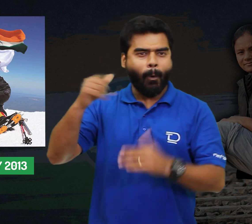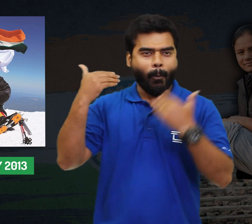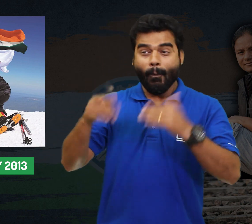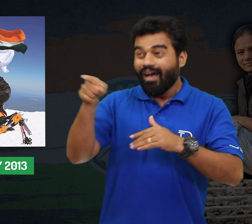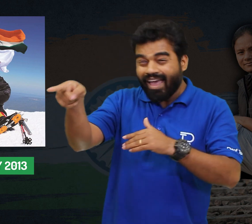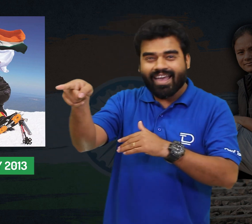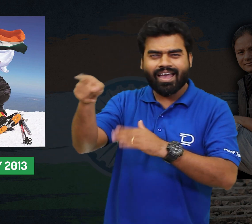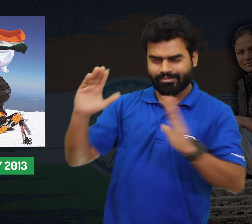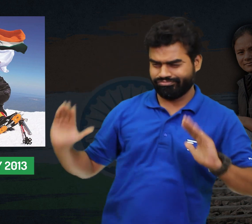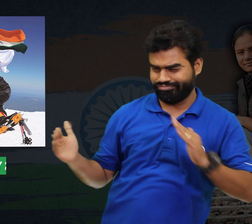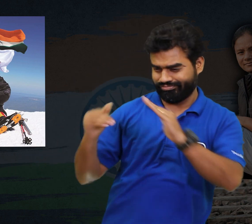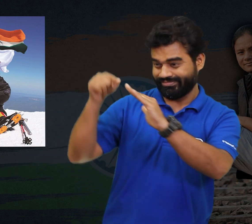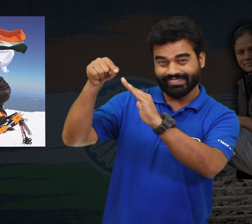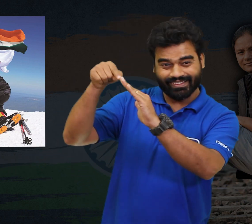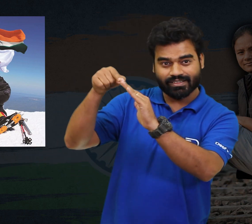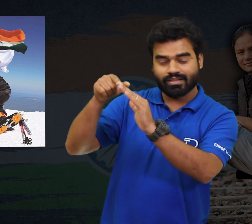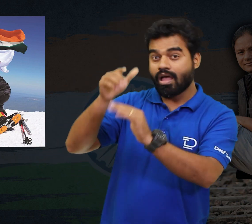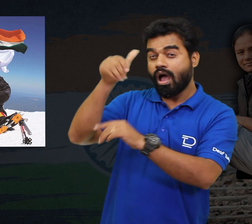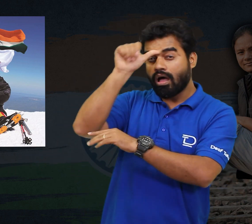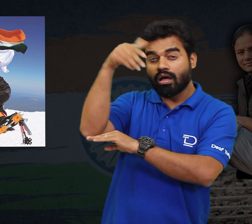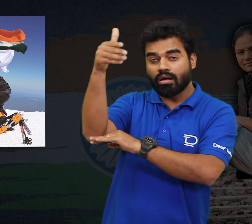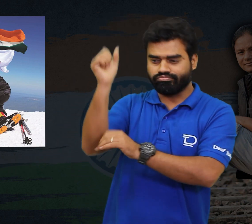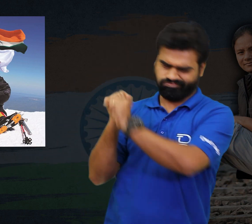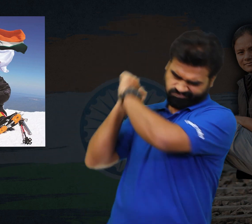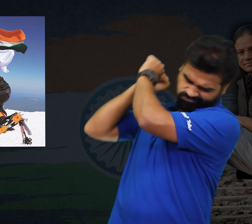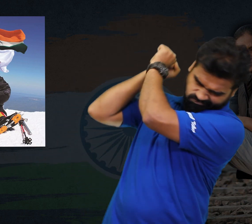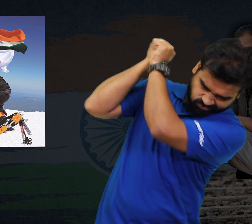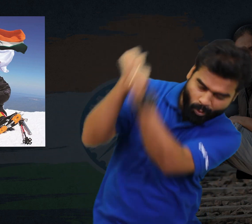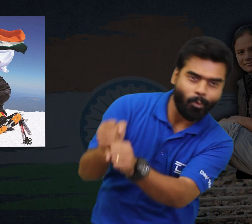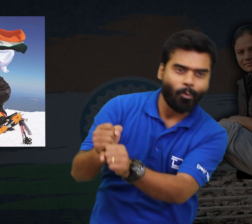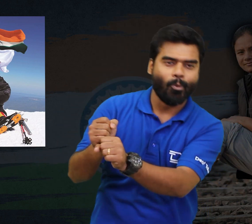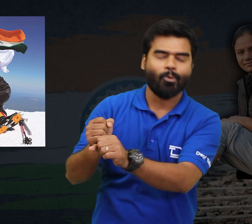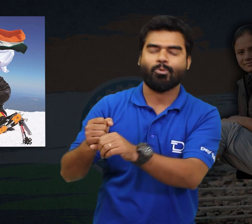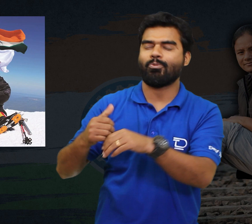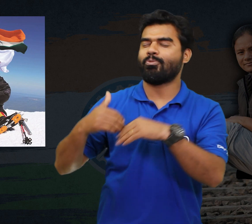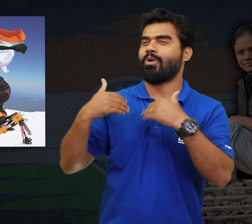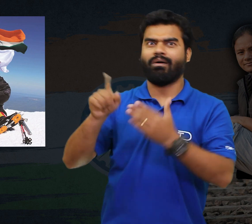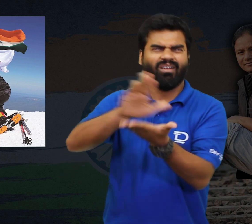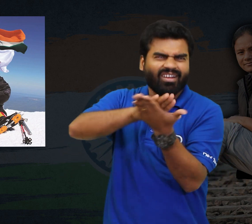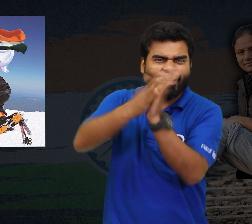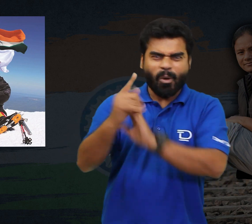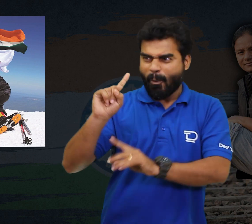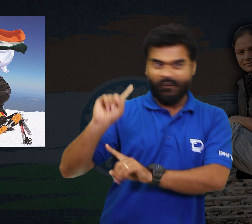She hoisted the tricolour flag at the mt. Everest.